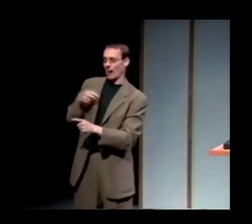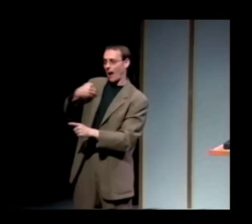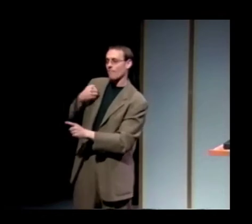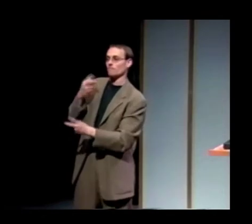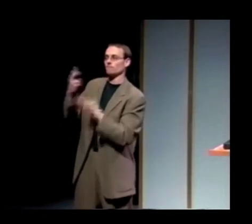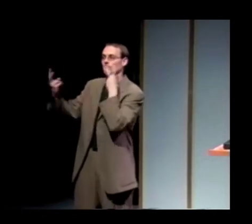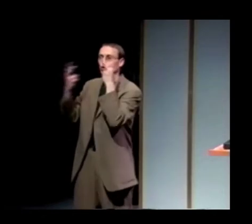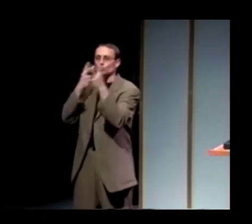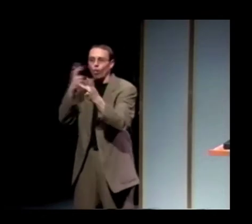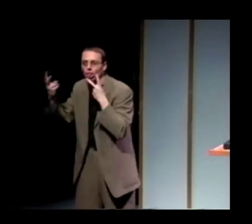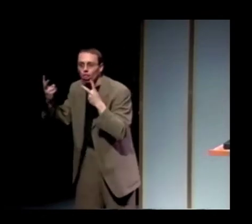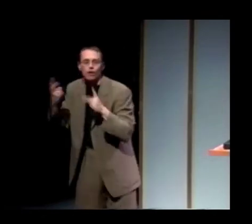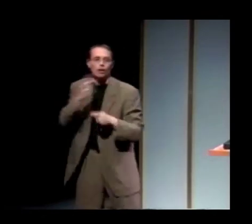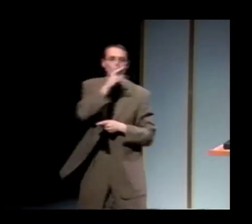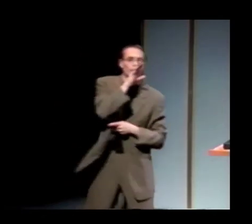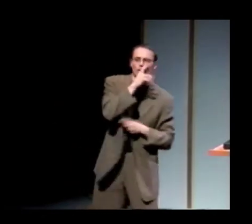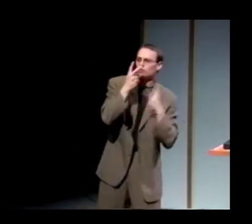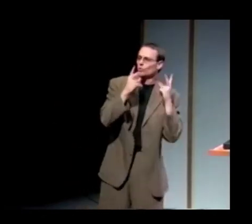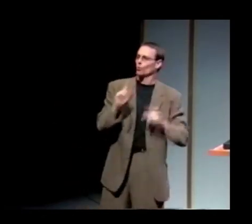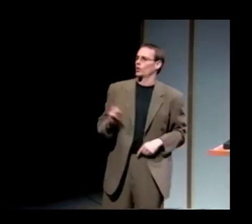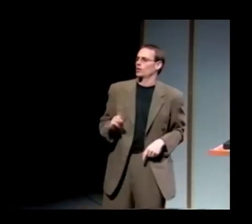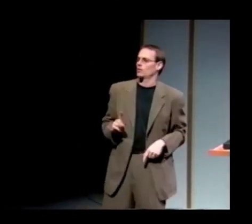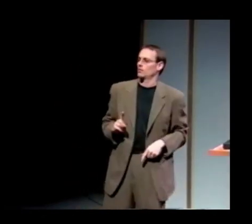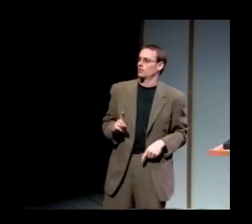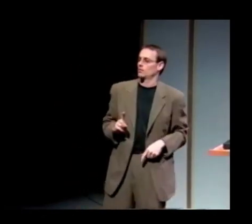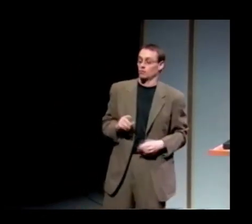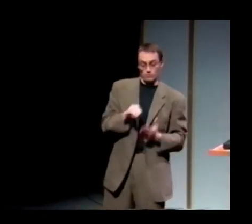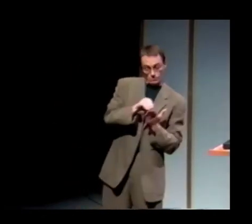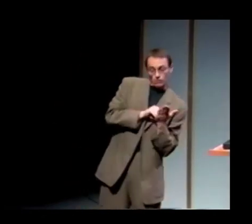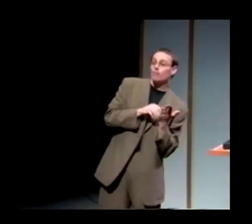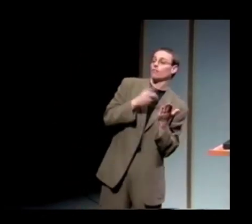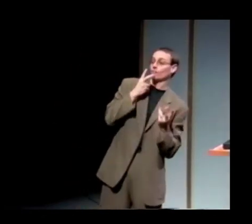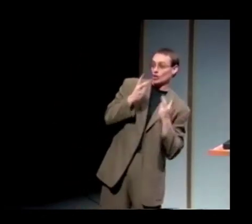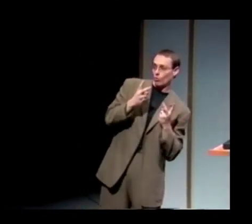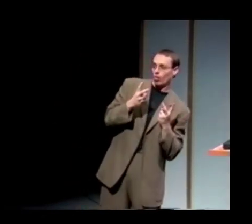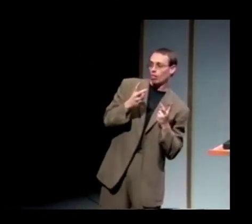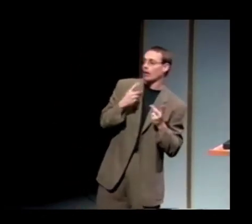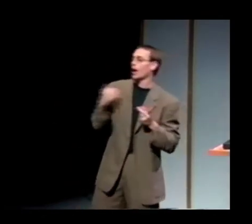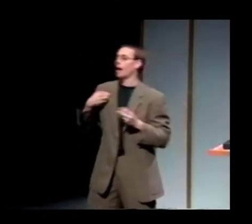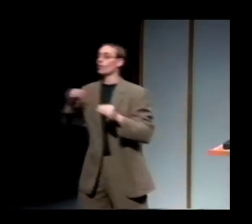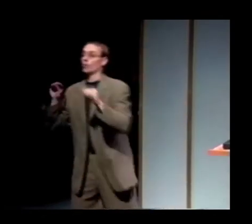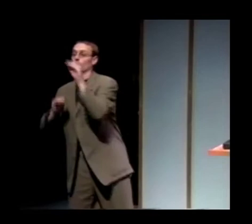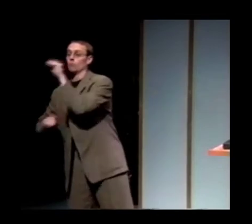BECAUSE THE STRUCTURE'S SO DIFFERENT. IT'S VERY VISUAL, SO WHERE THE LINE DELINEATIONS ARE,